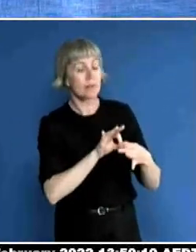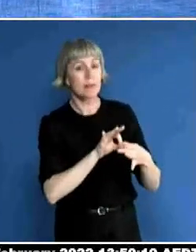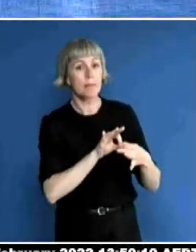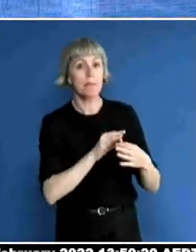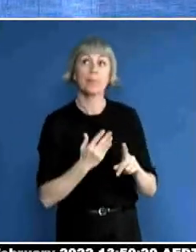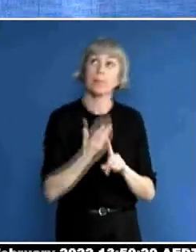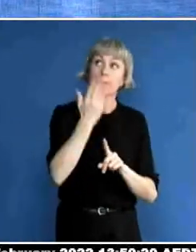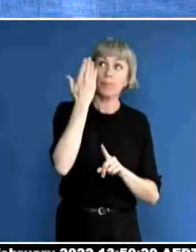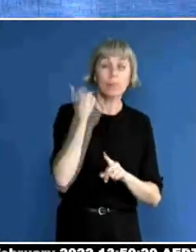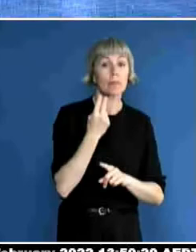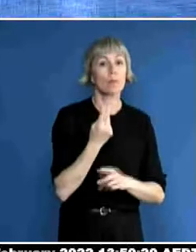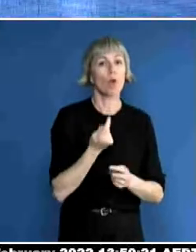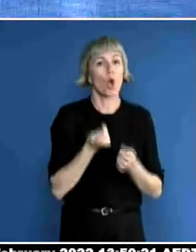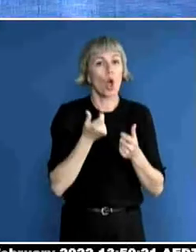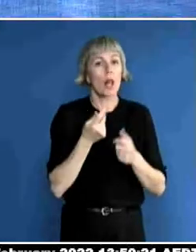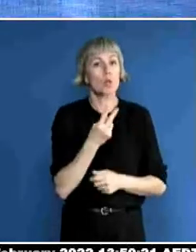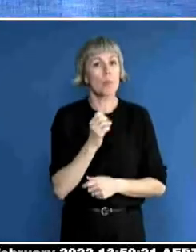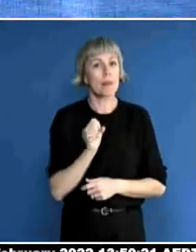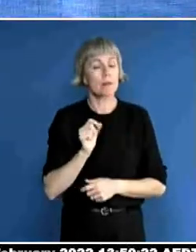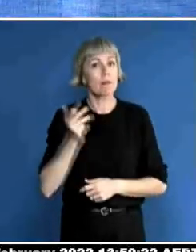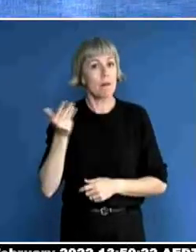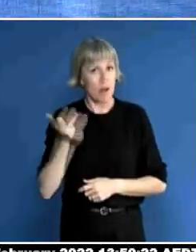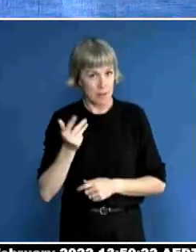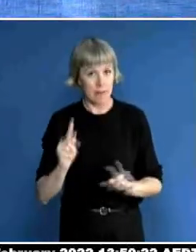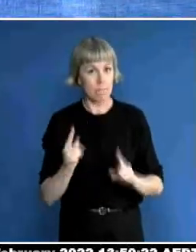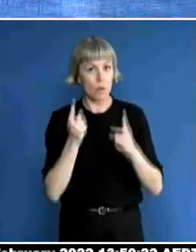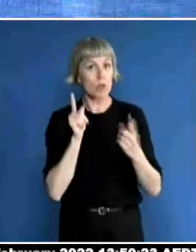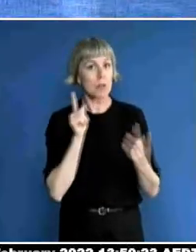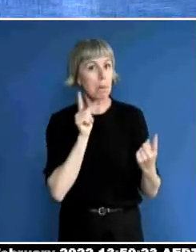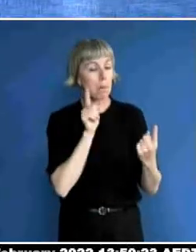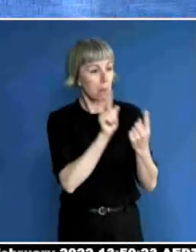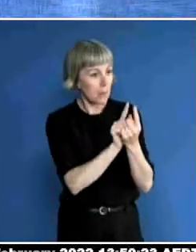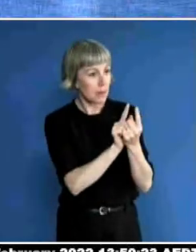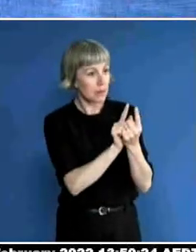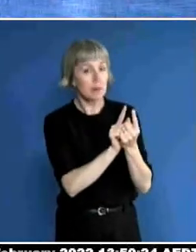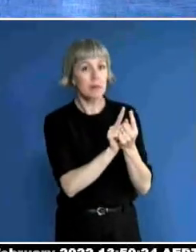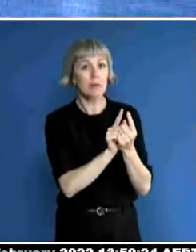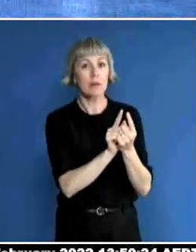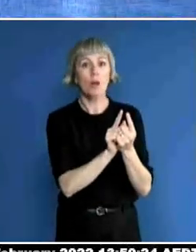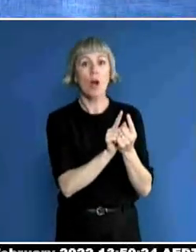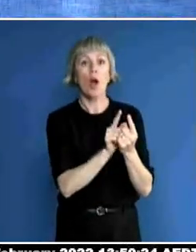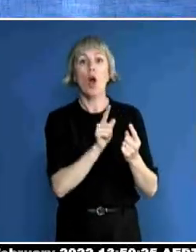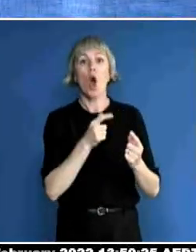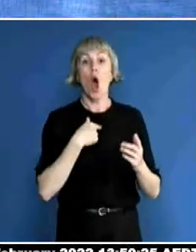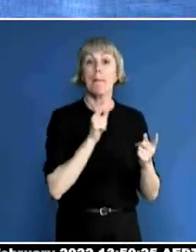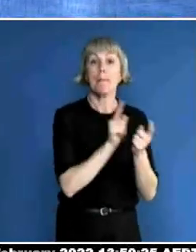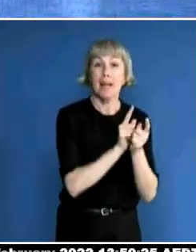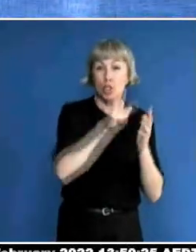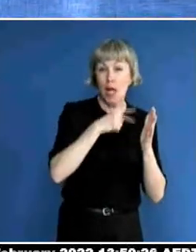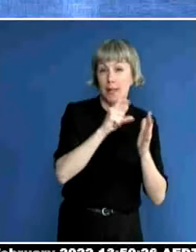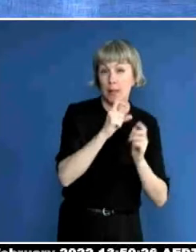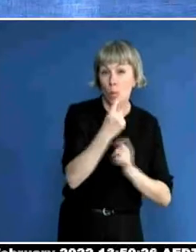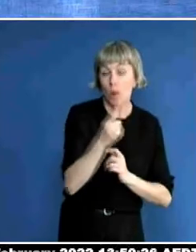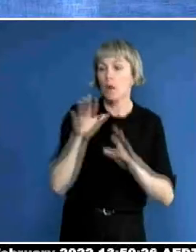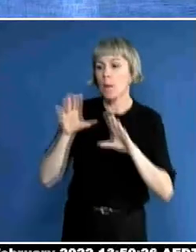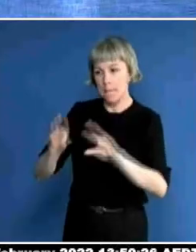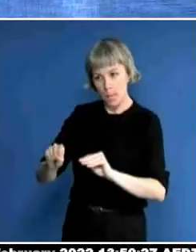I met with JC-1, my- - Just pausing there. JC-1 is the code we are using for job coach 1.